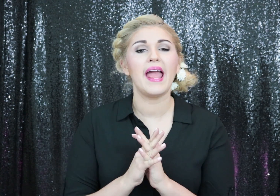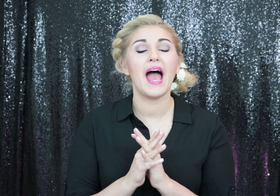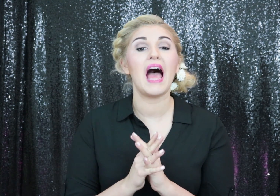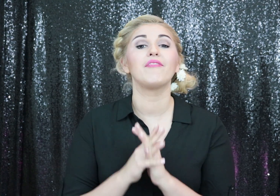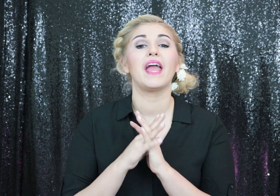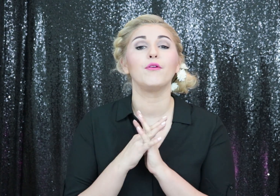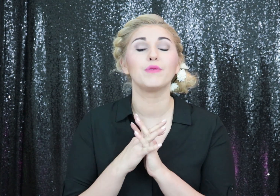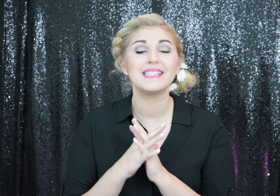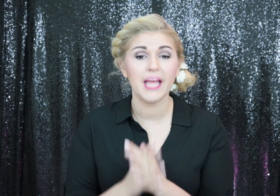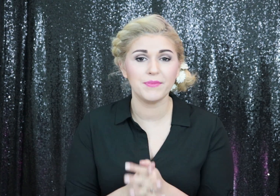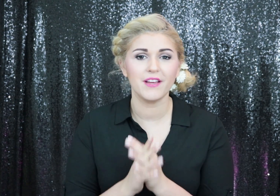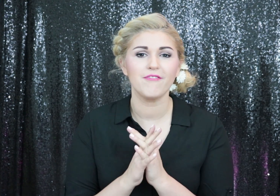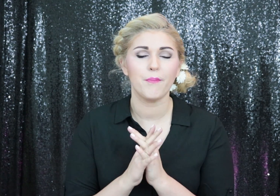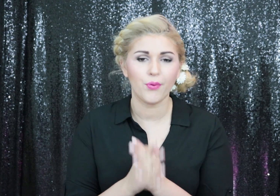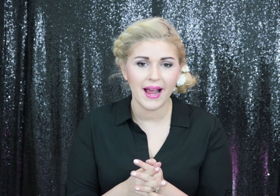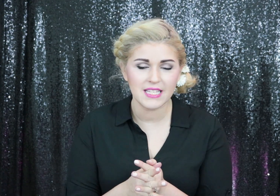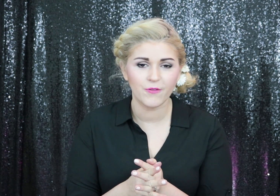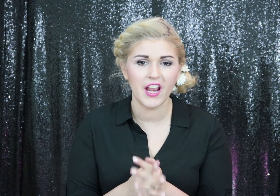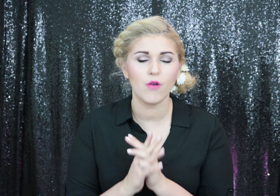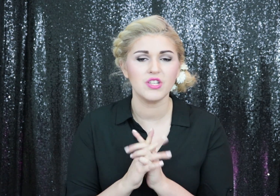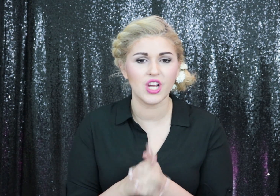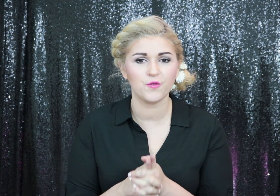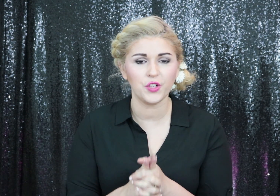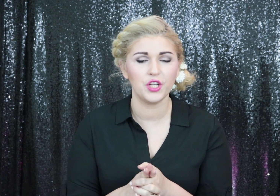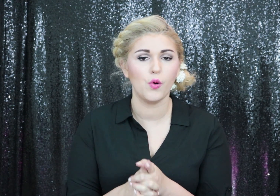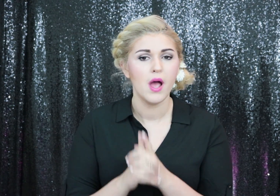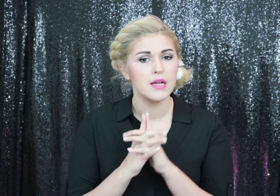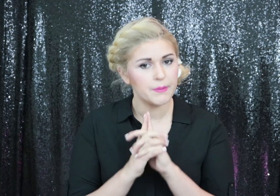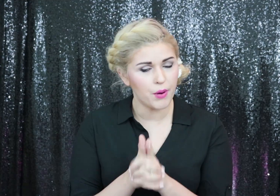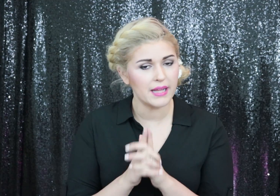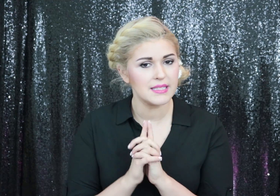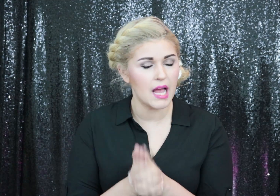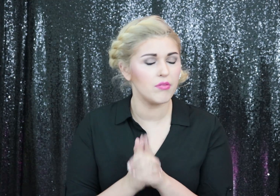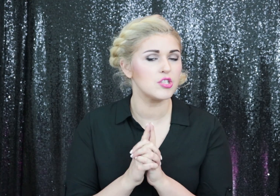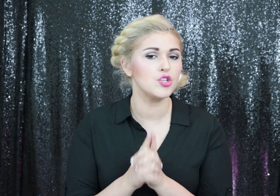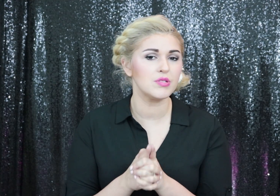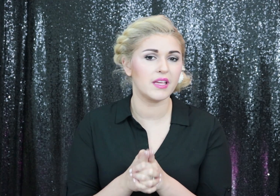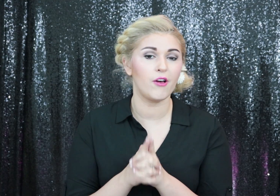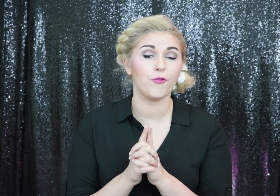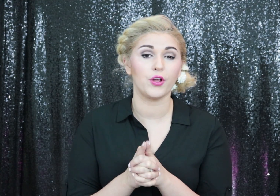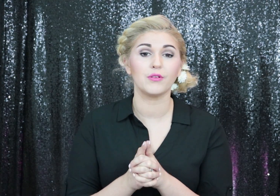I have a receptive practice video just for you to practice out this new skill for you.